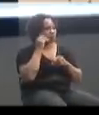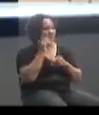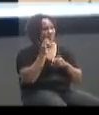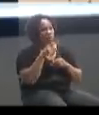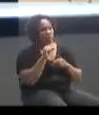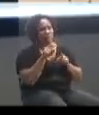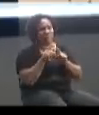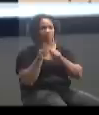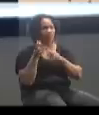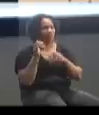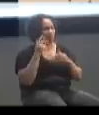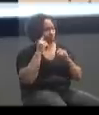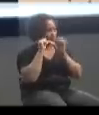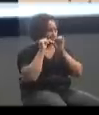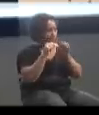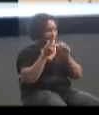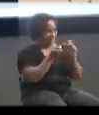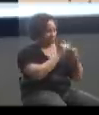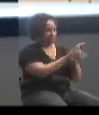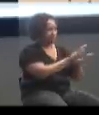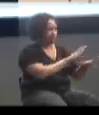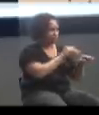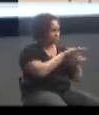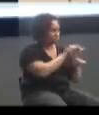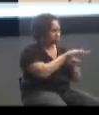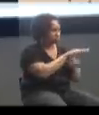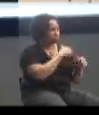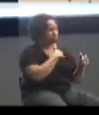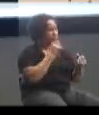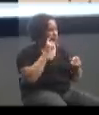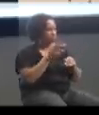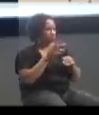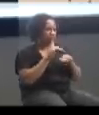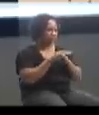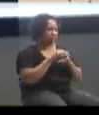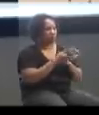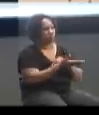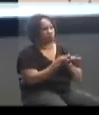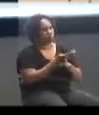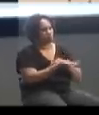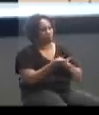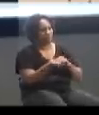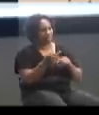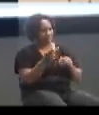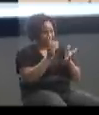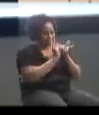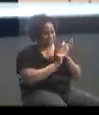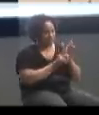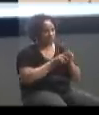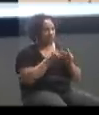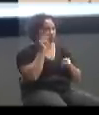SUSTAINABILITY INTO THE MARKETPLACE.